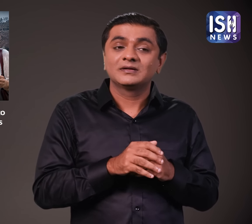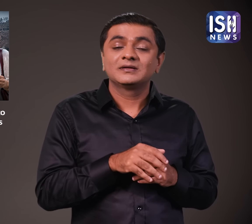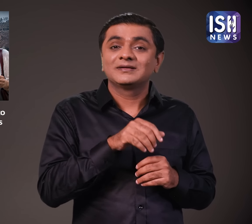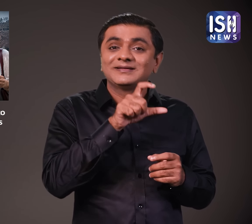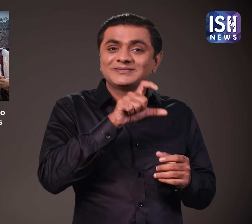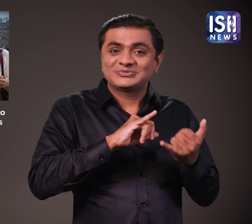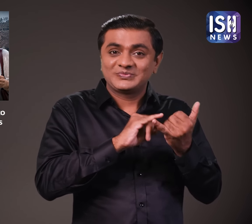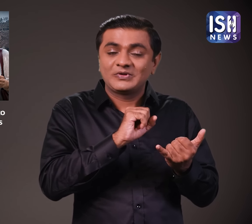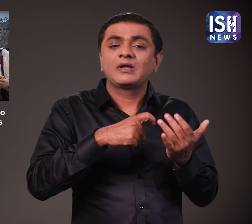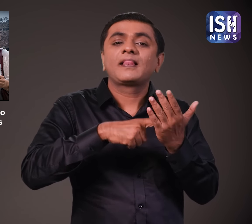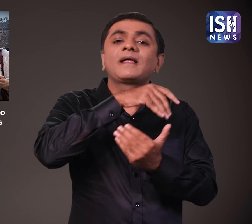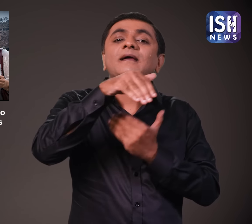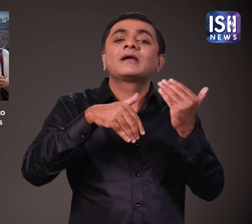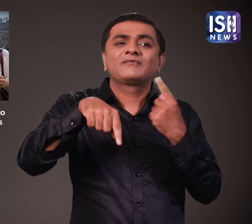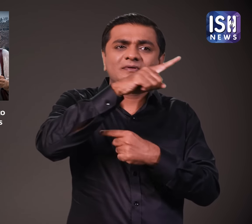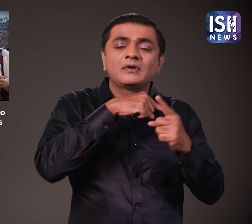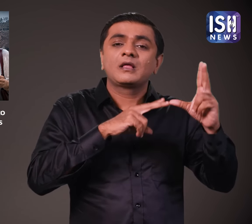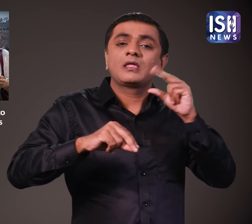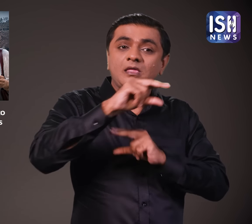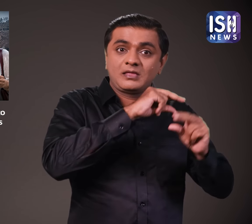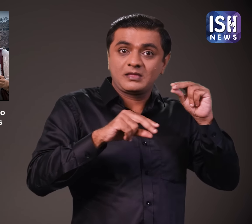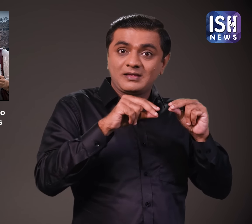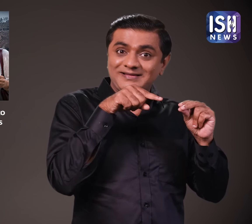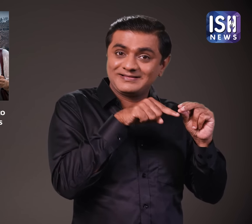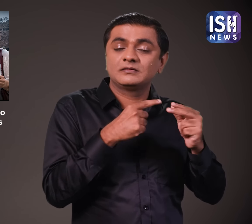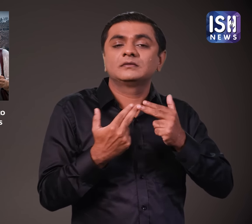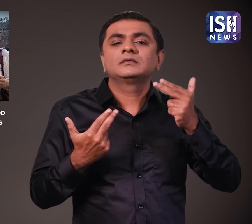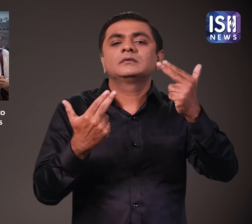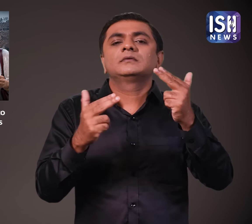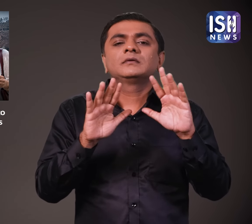Let me share what Shubham's relatives said.